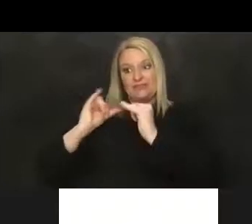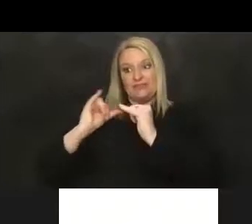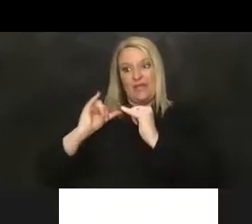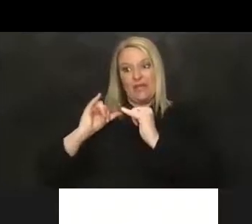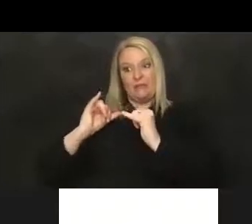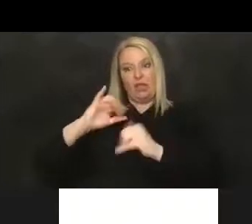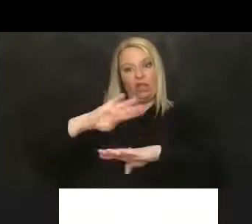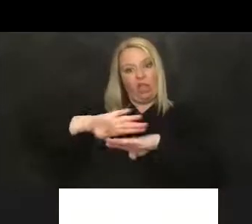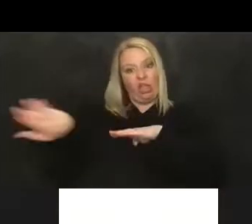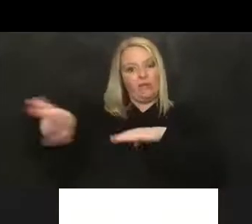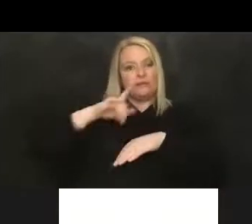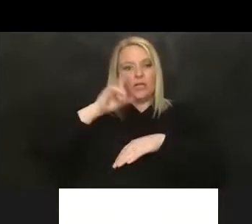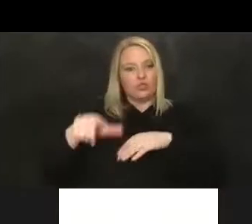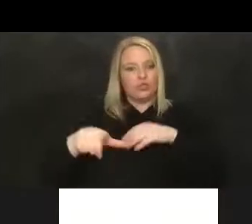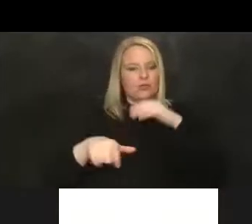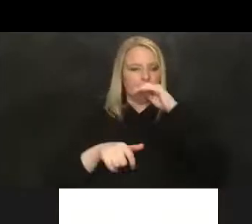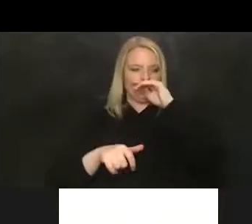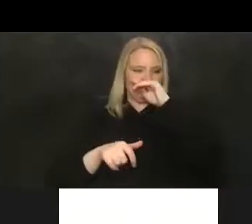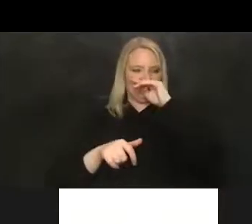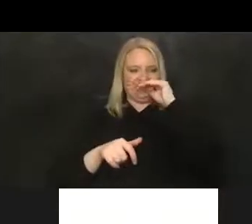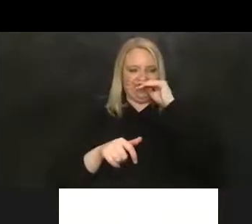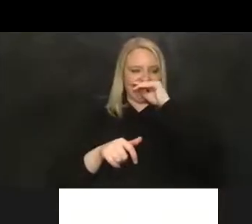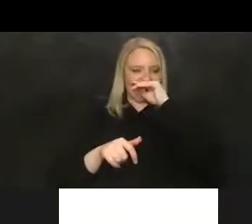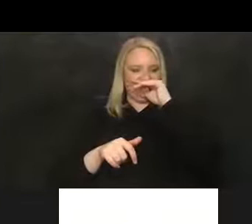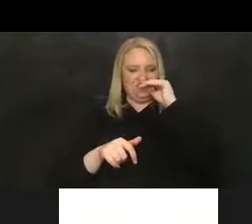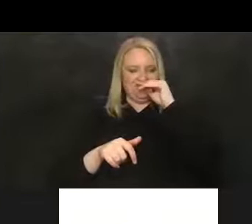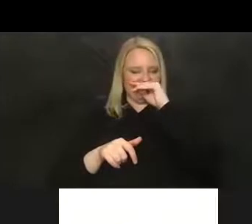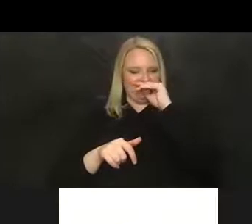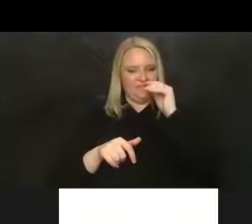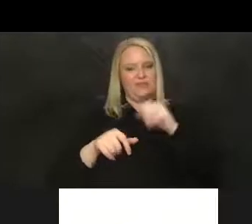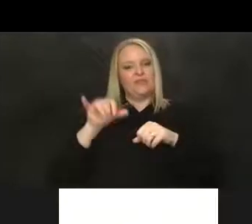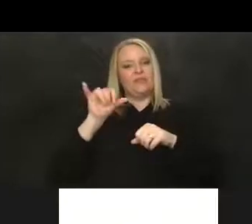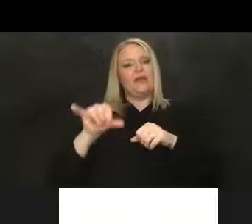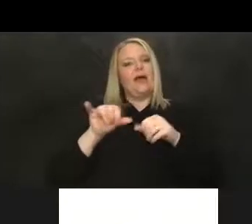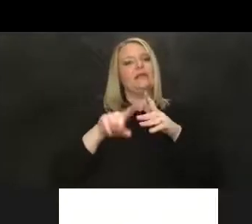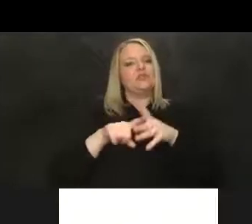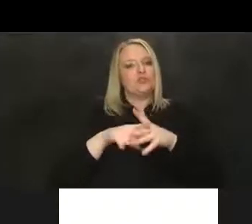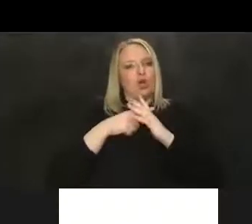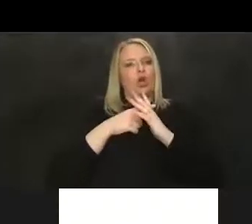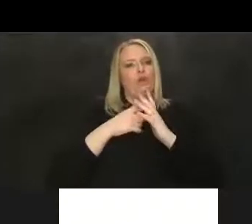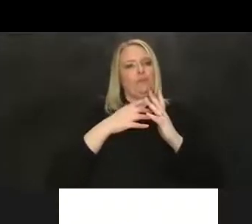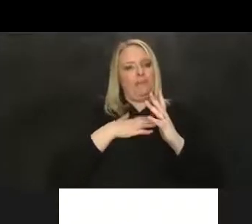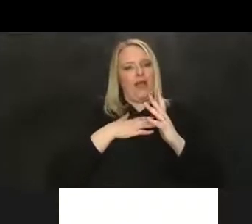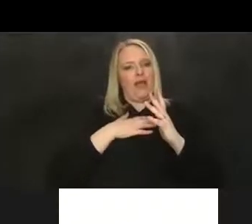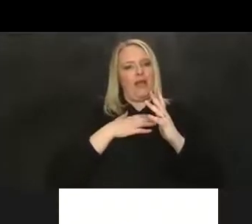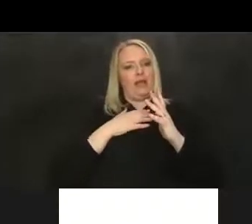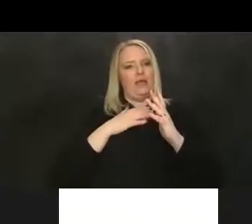and so that was sort of the start of my champion for access for all, both